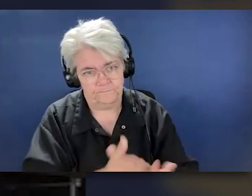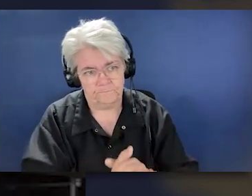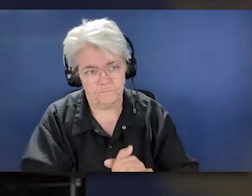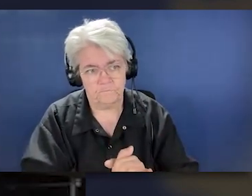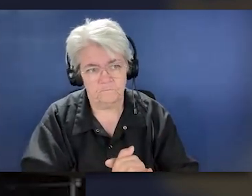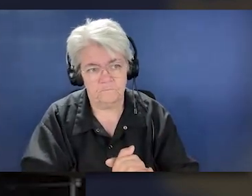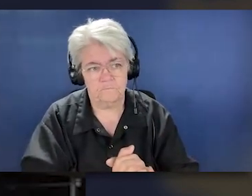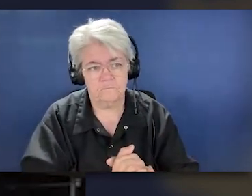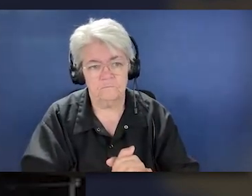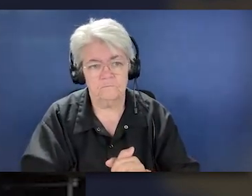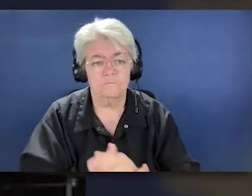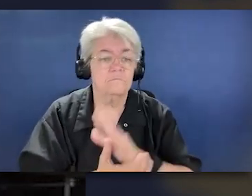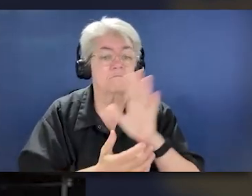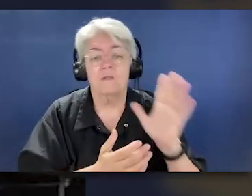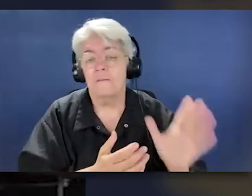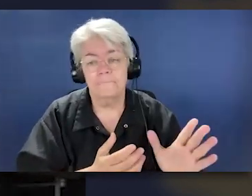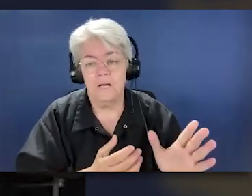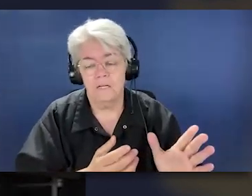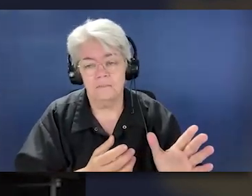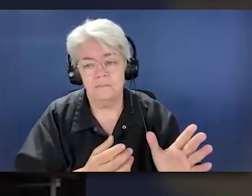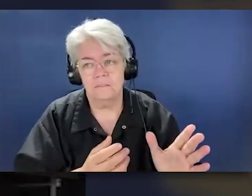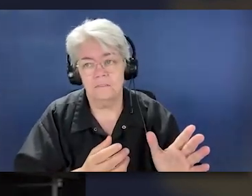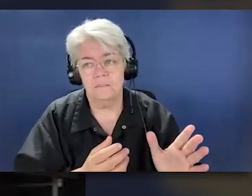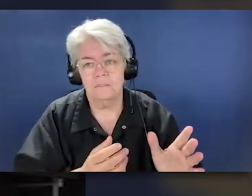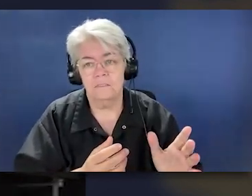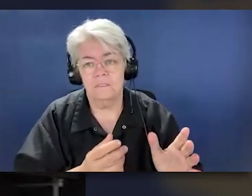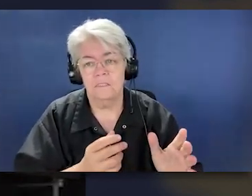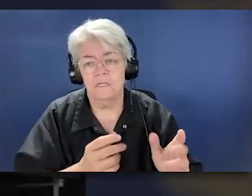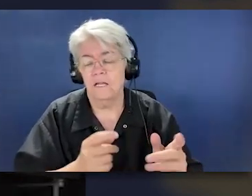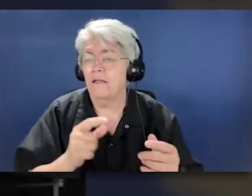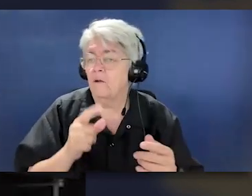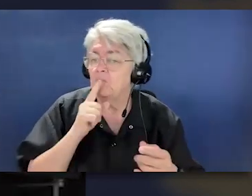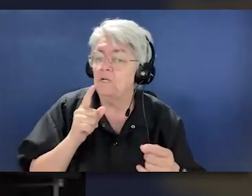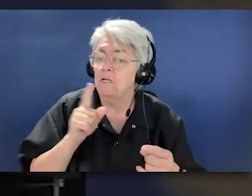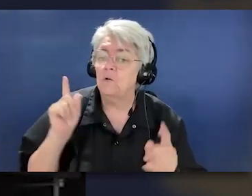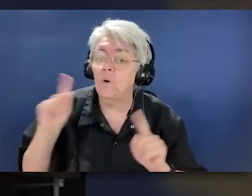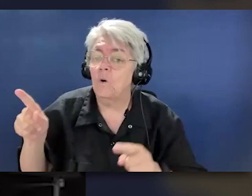But that doesn’t mean that we can just go out and buy tools that are going to